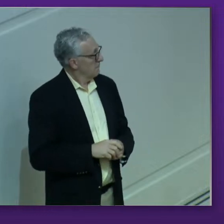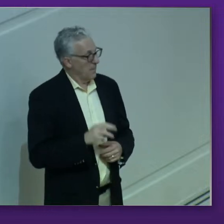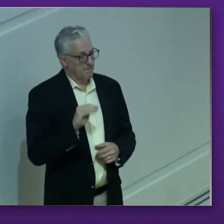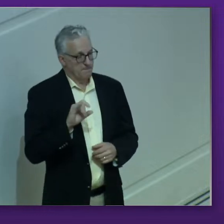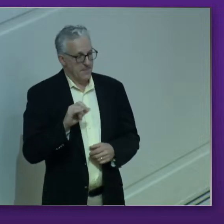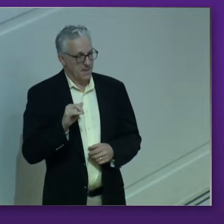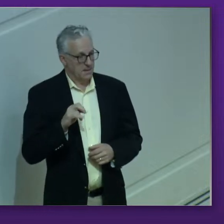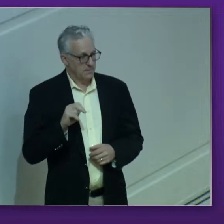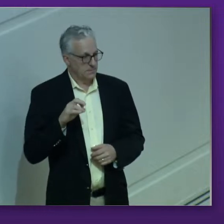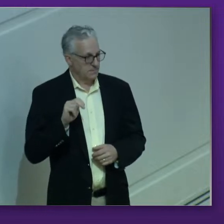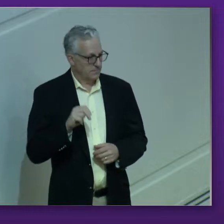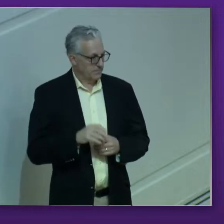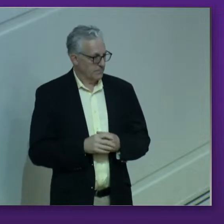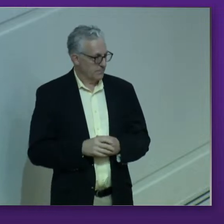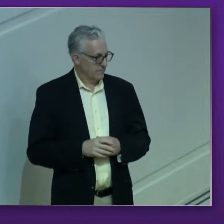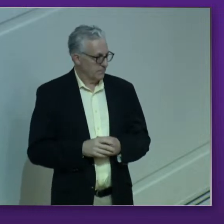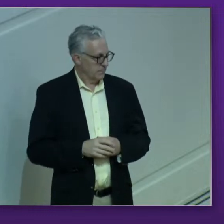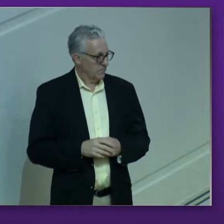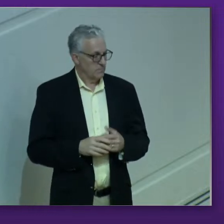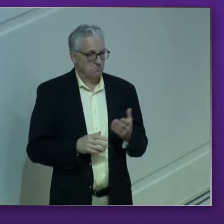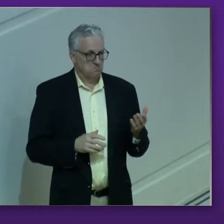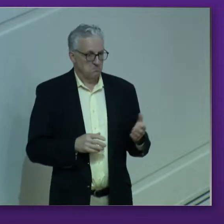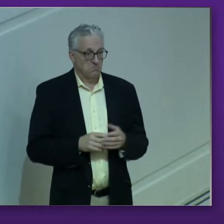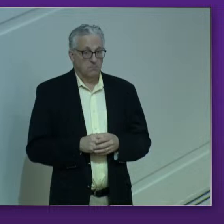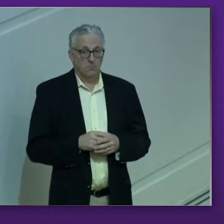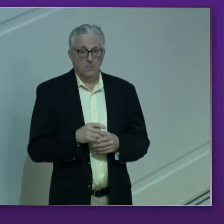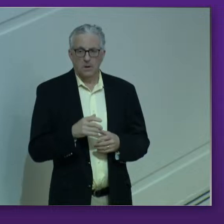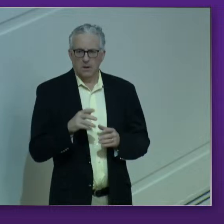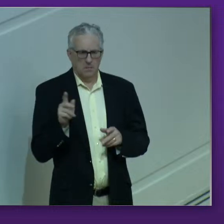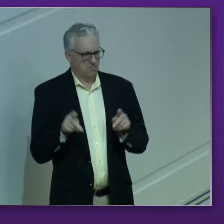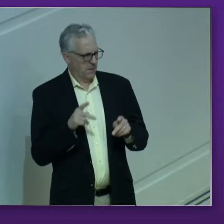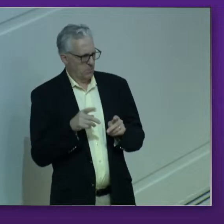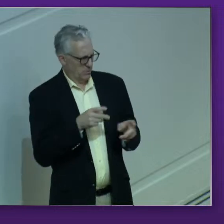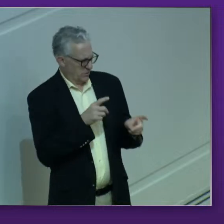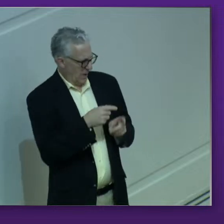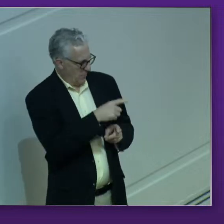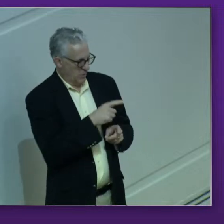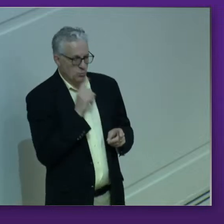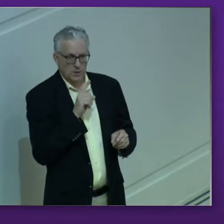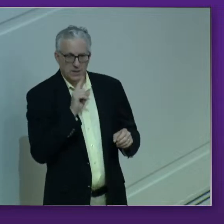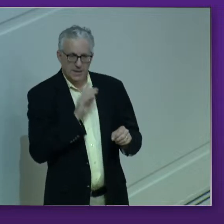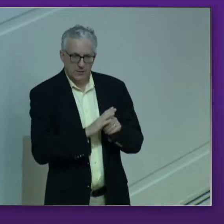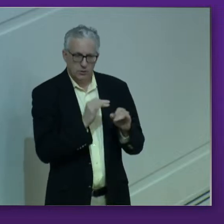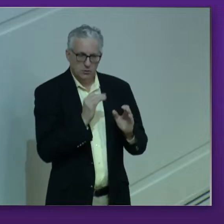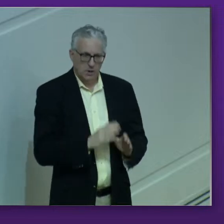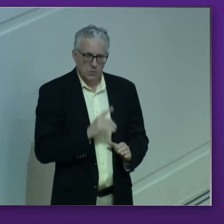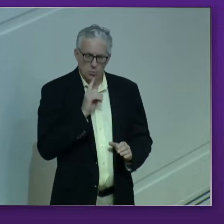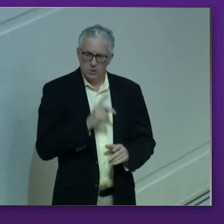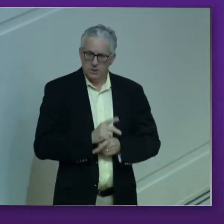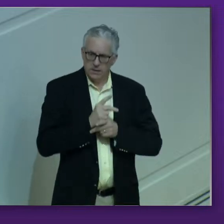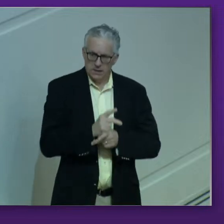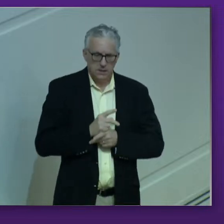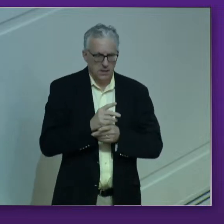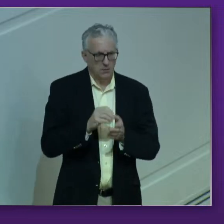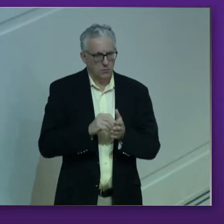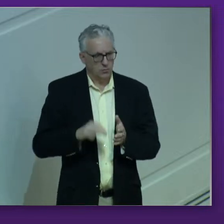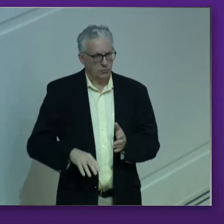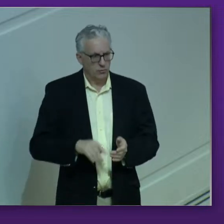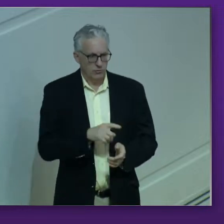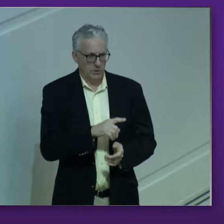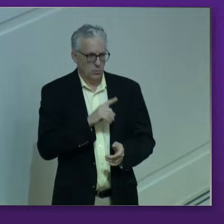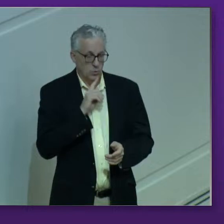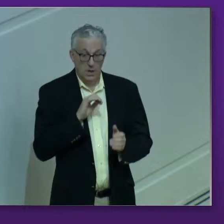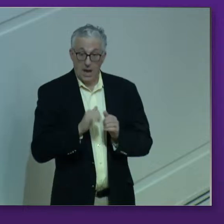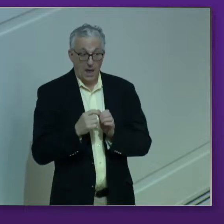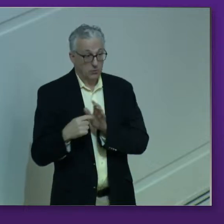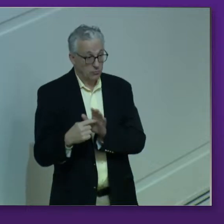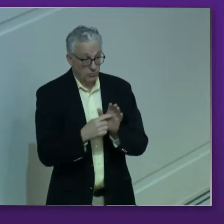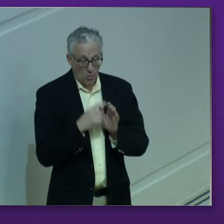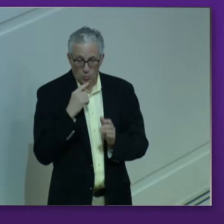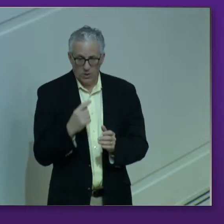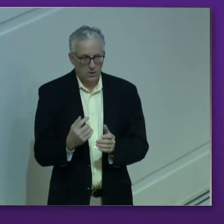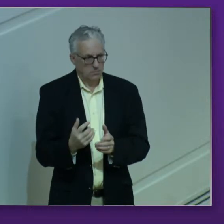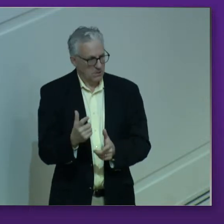HERE.